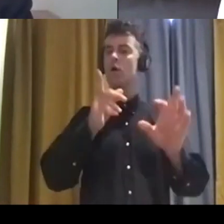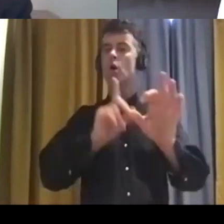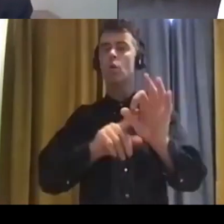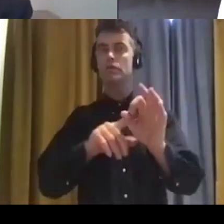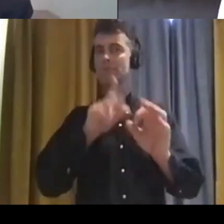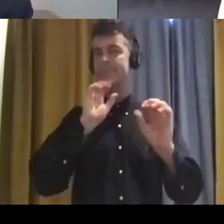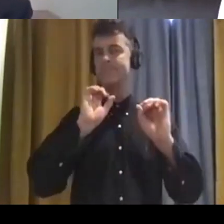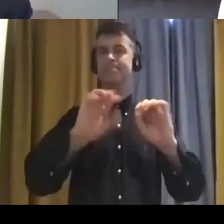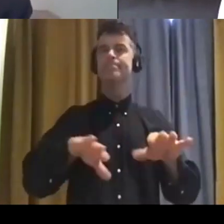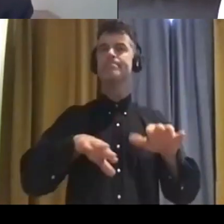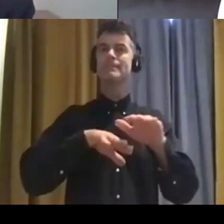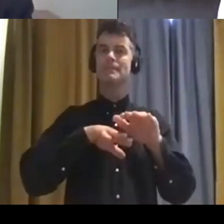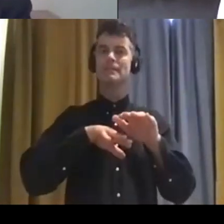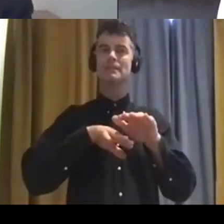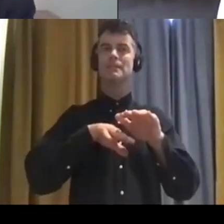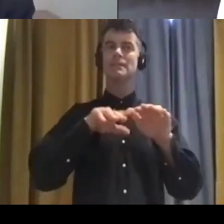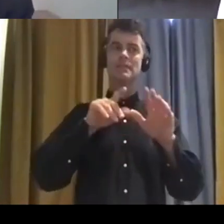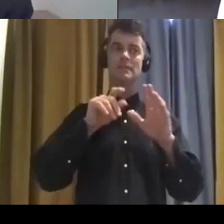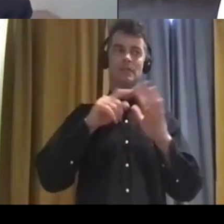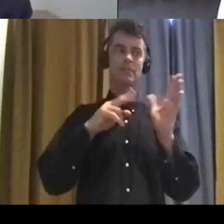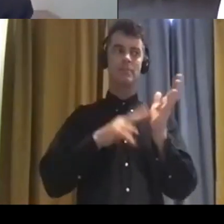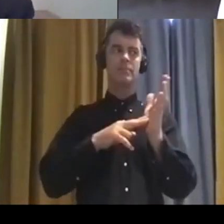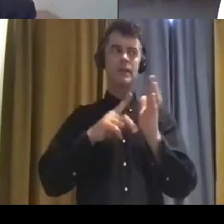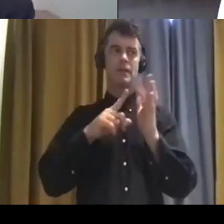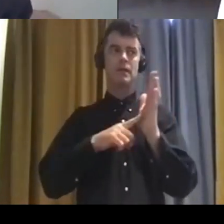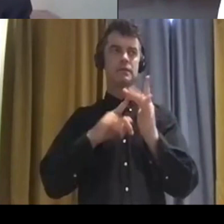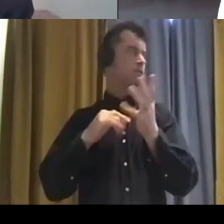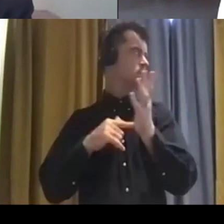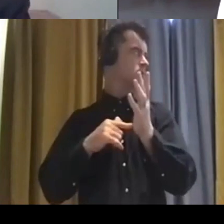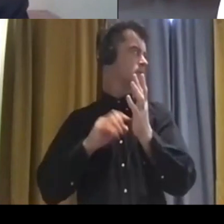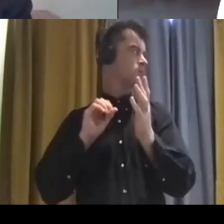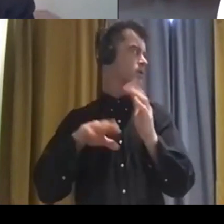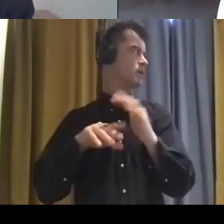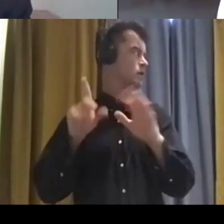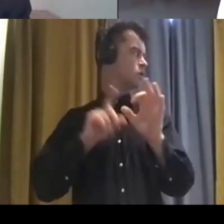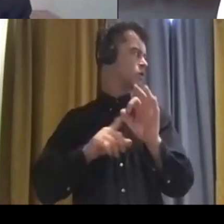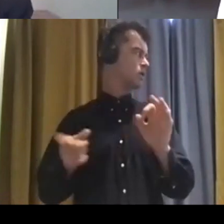please feel free to ask any of the panelists by putting that in the q and a function and